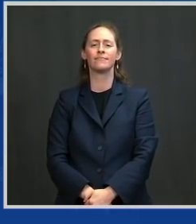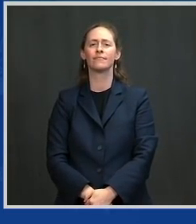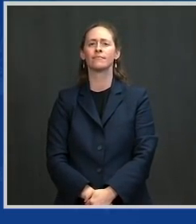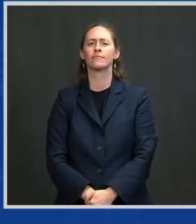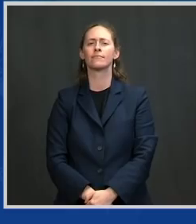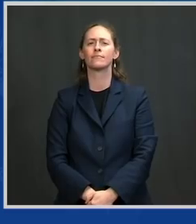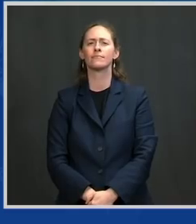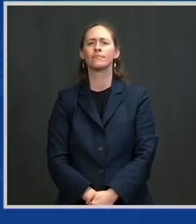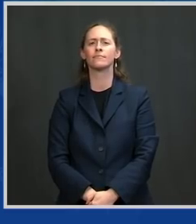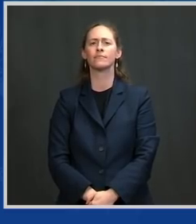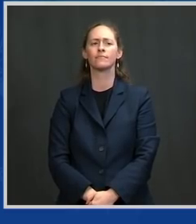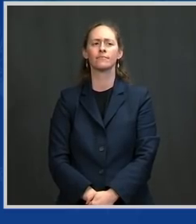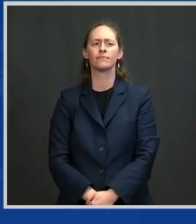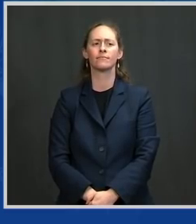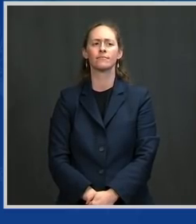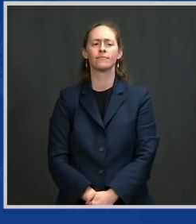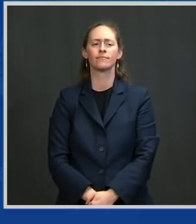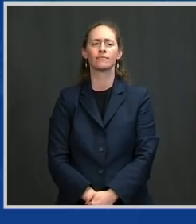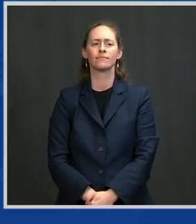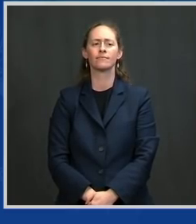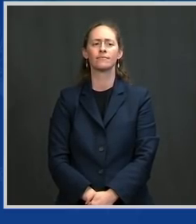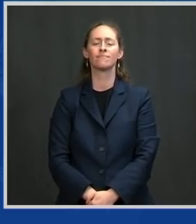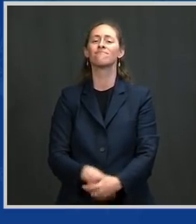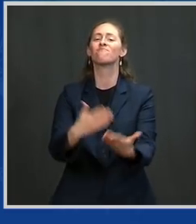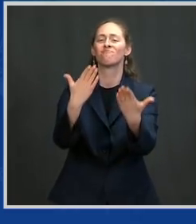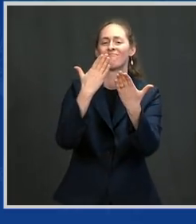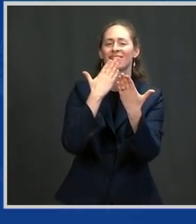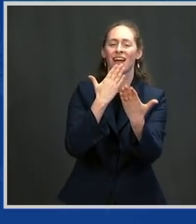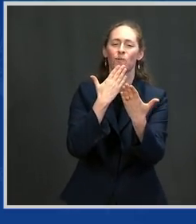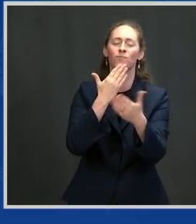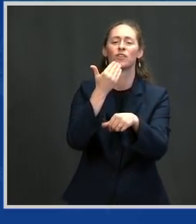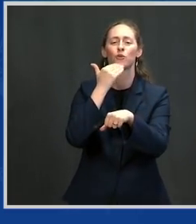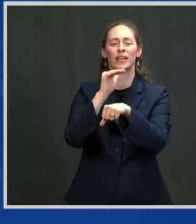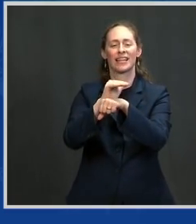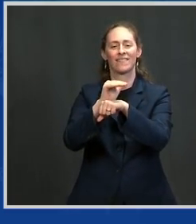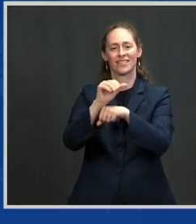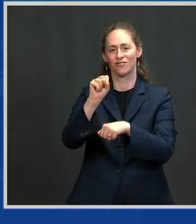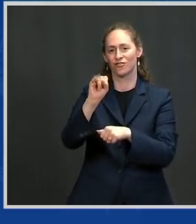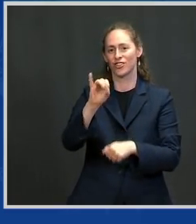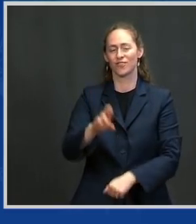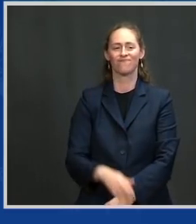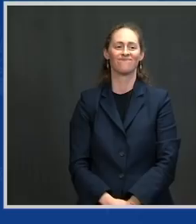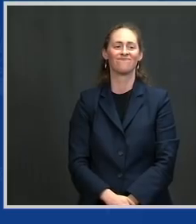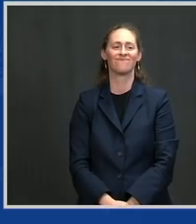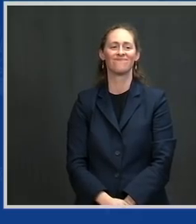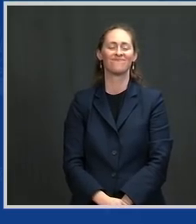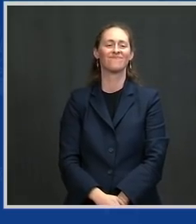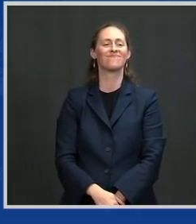The Press: Thank you so much, sir. Good evening. You mentioned your sit-down with Vladimir Putin